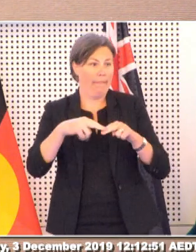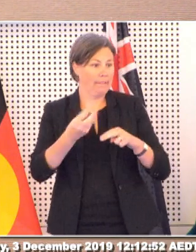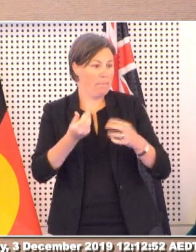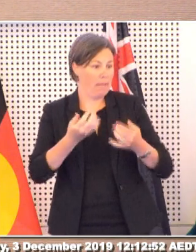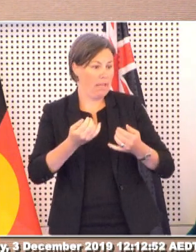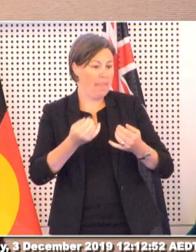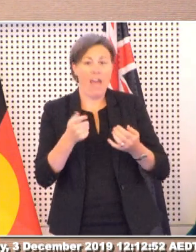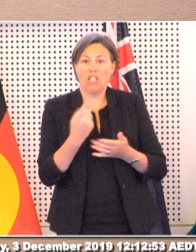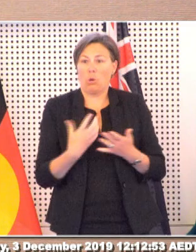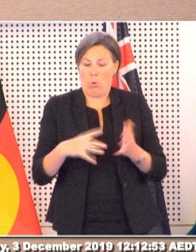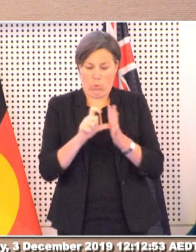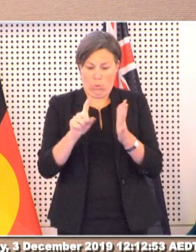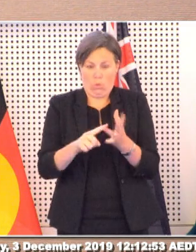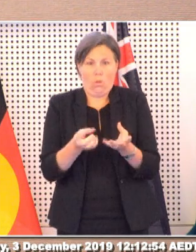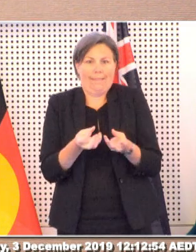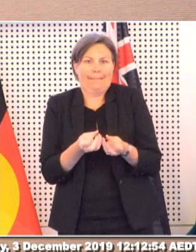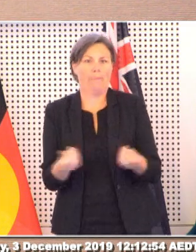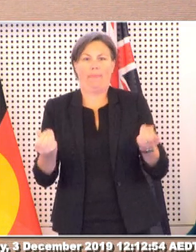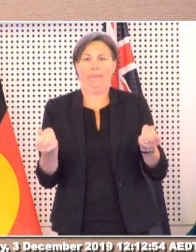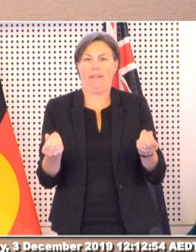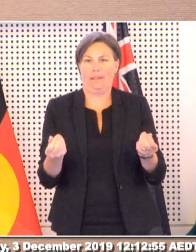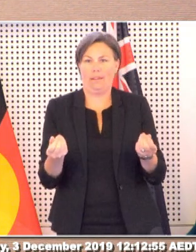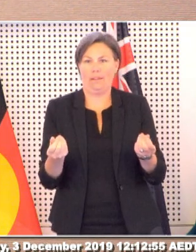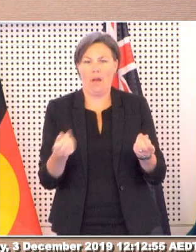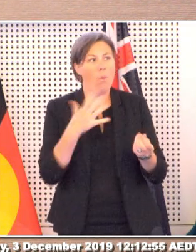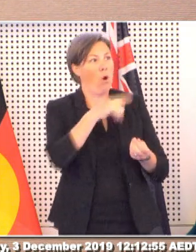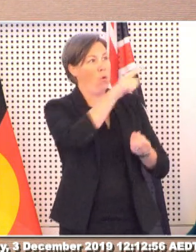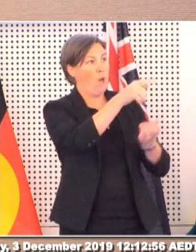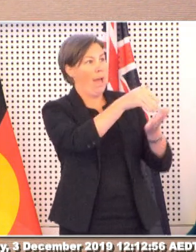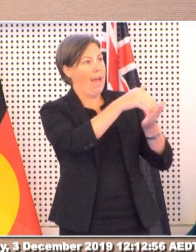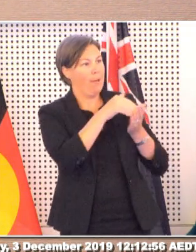The idea of doing something. But not taking over as well.